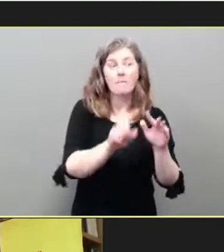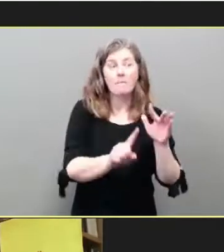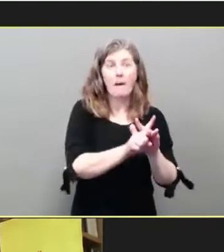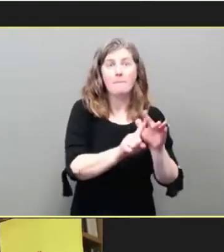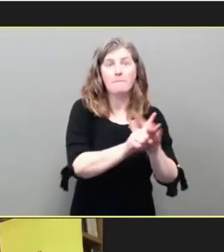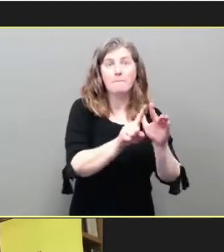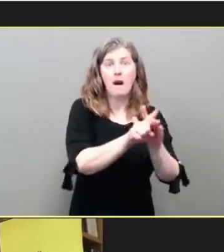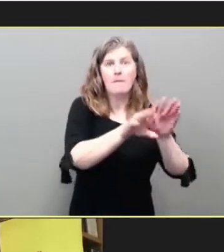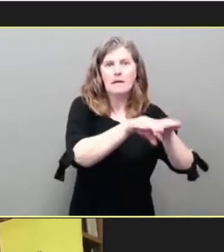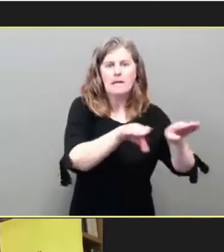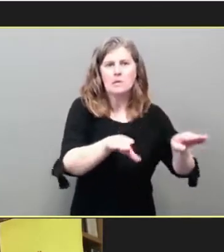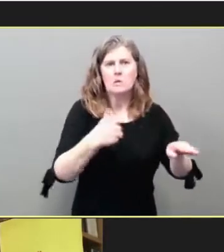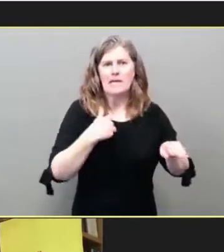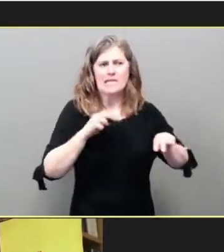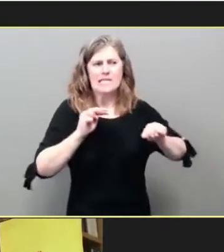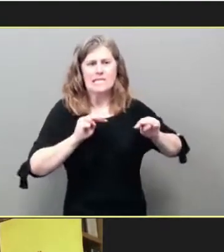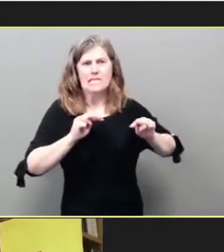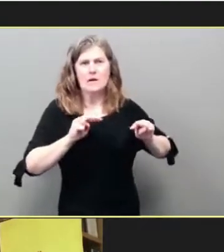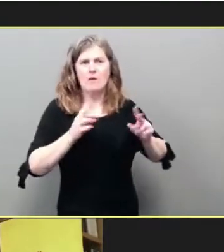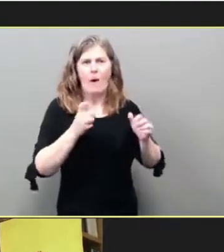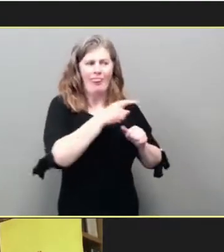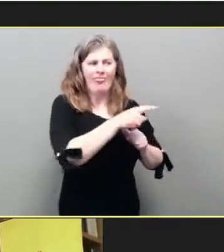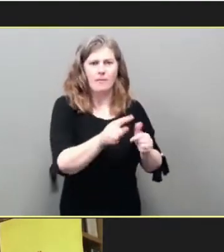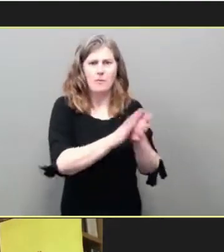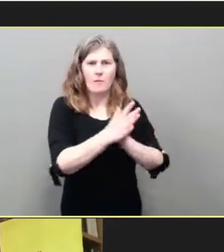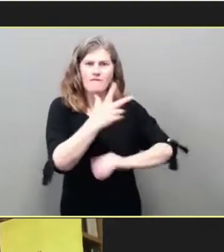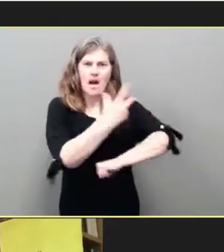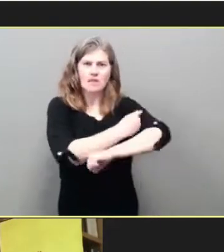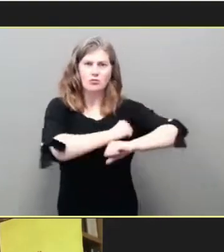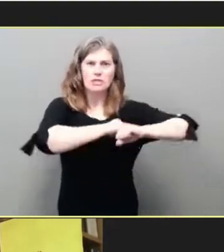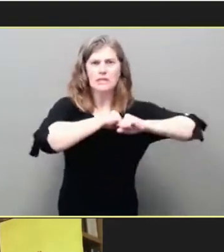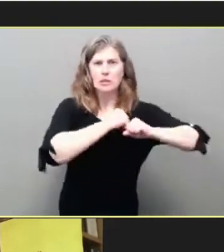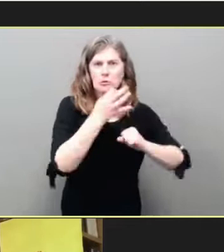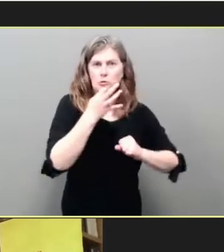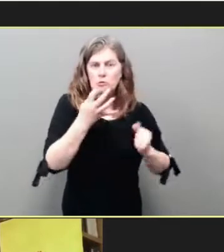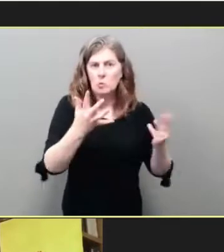very anxious to get as many of them vaccinated as possible. And in fact